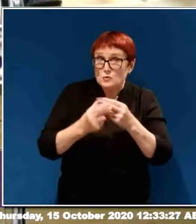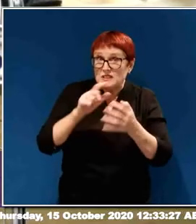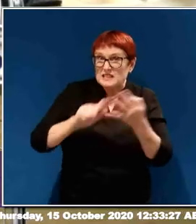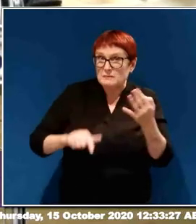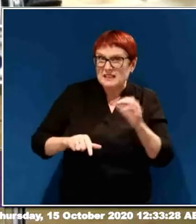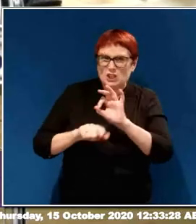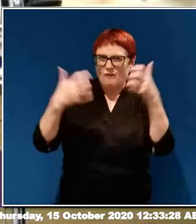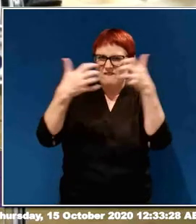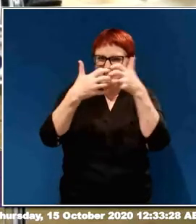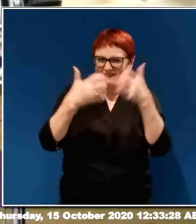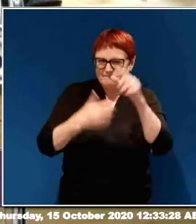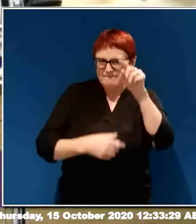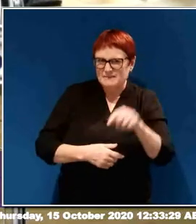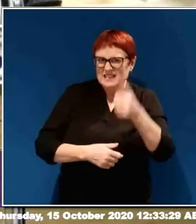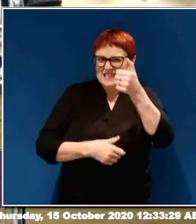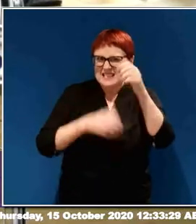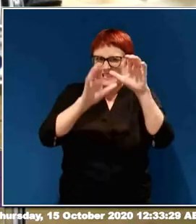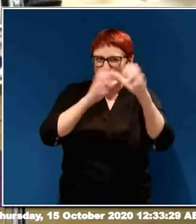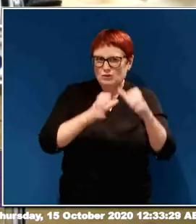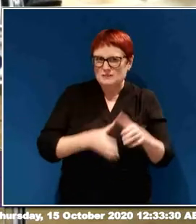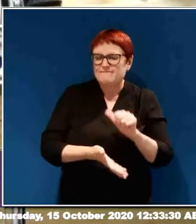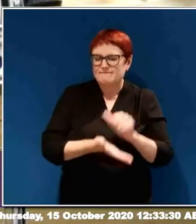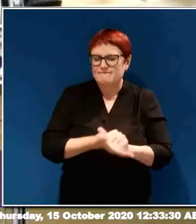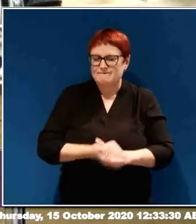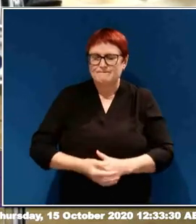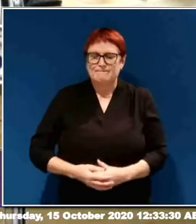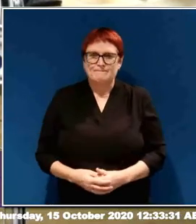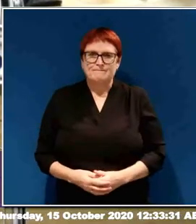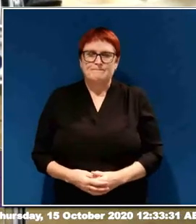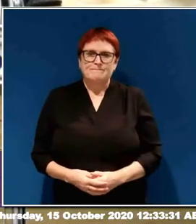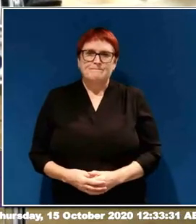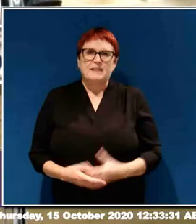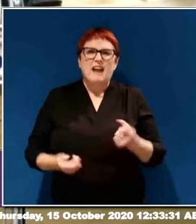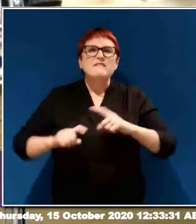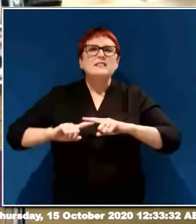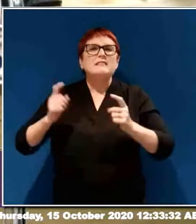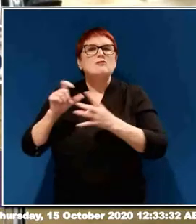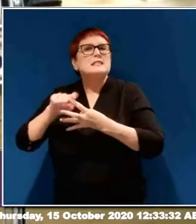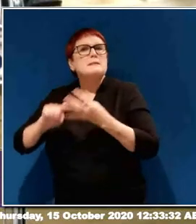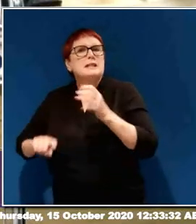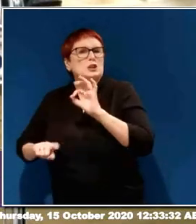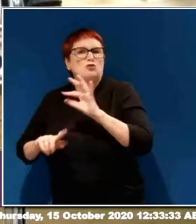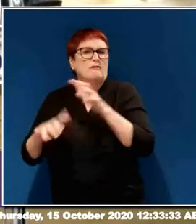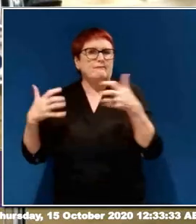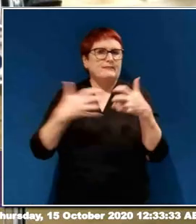And is it your understanding that even if the EAP's